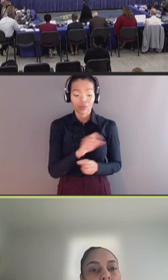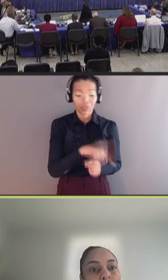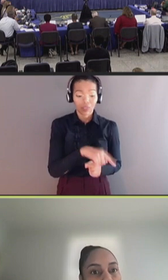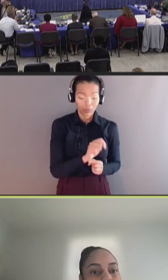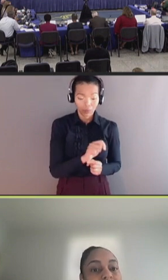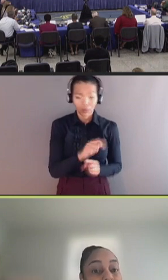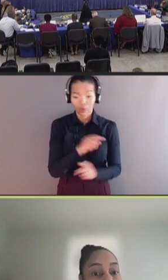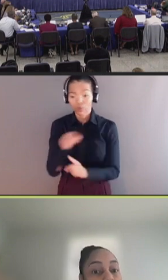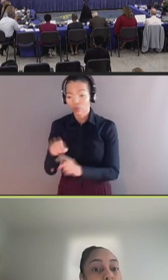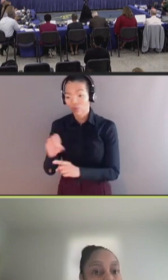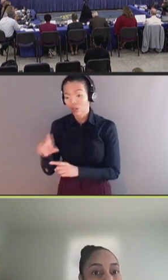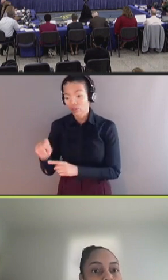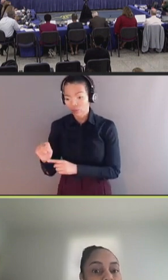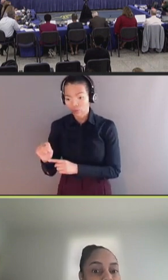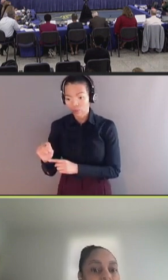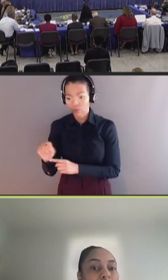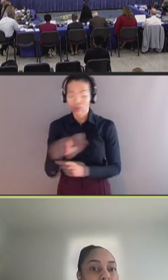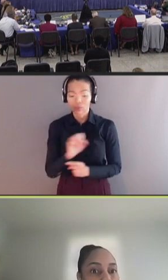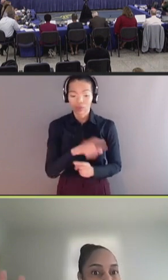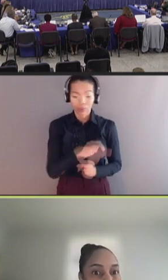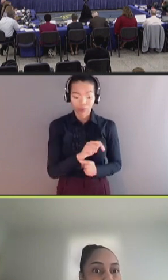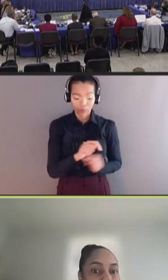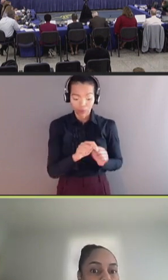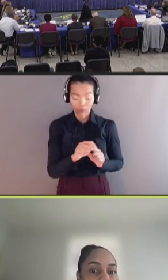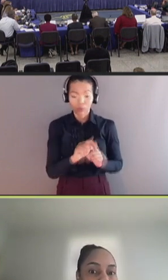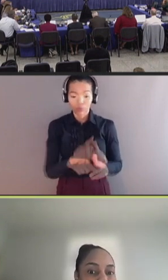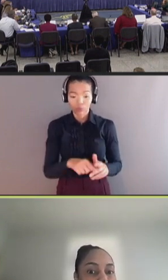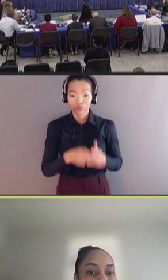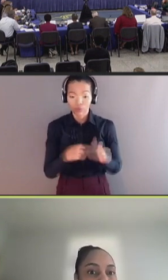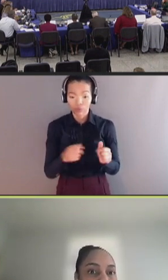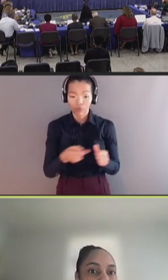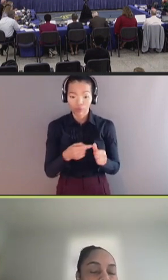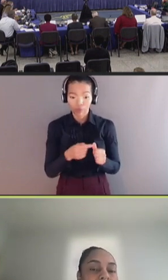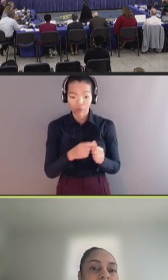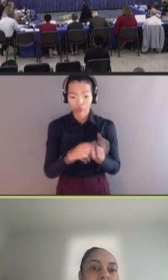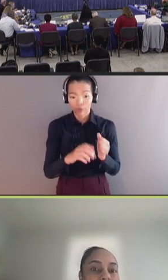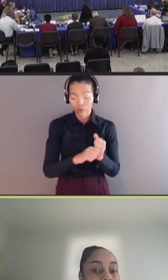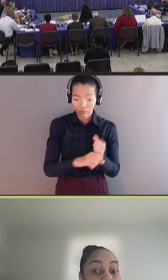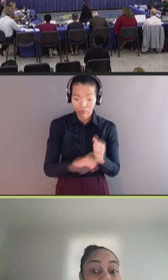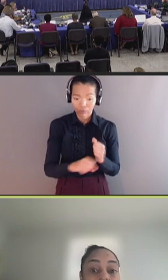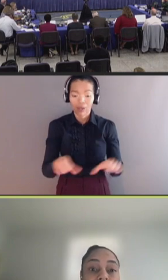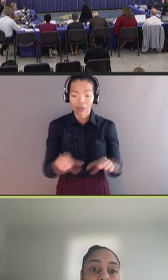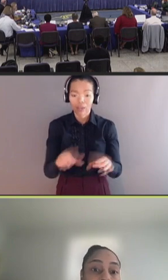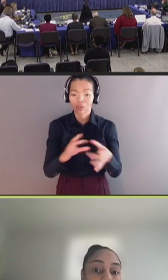we're going -- in September, we're launching the first wave of motivate action messaging via TV,